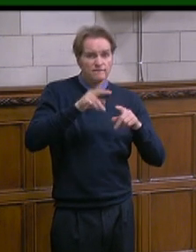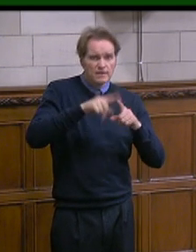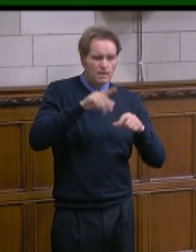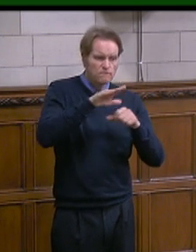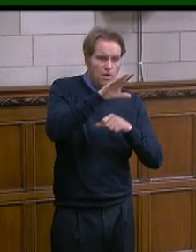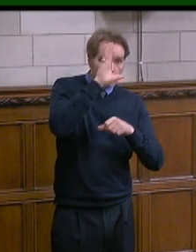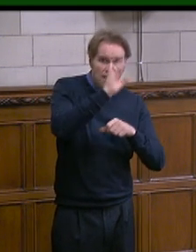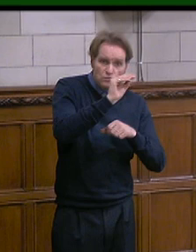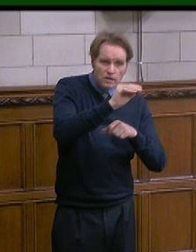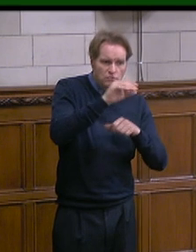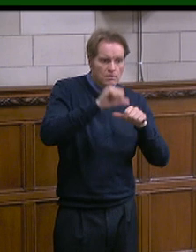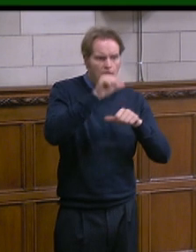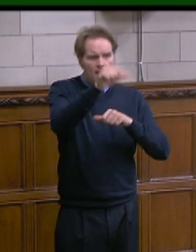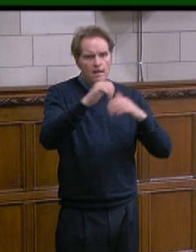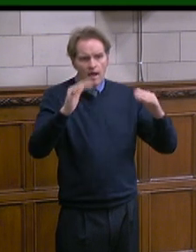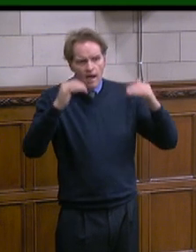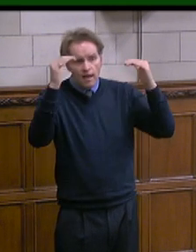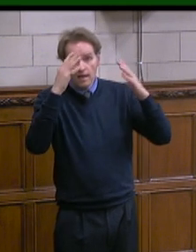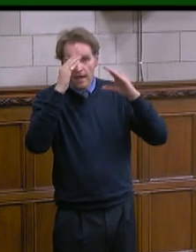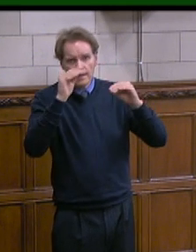to entry into the workplace.